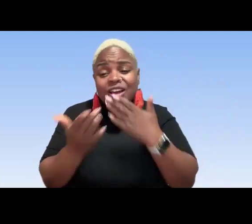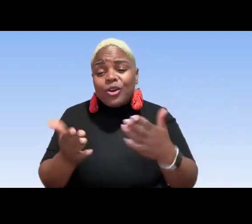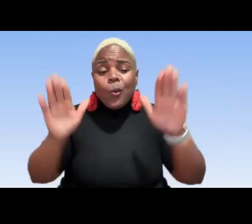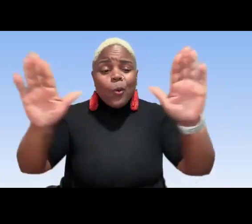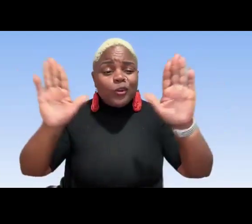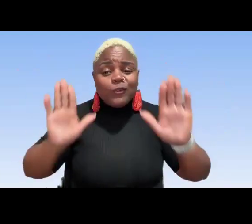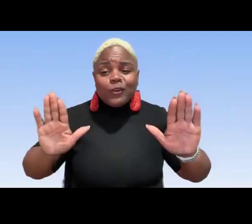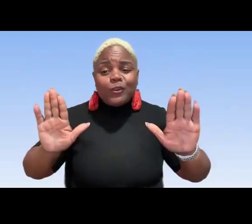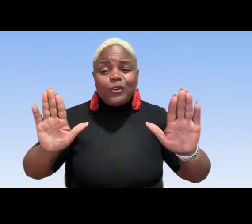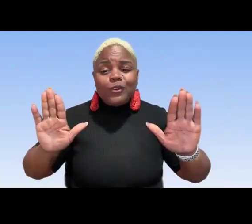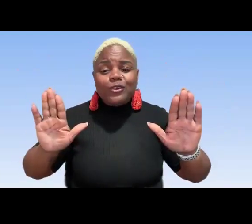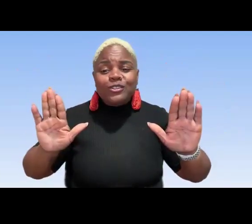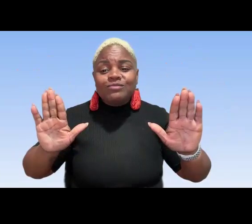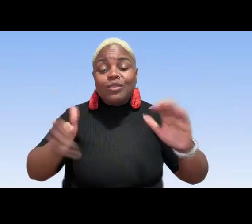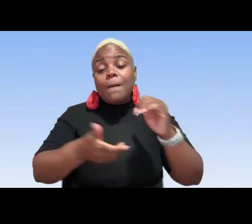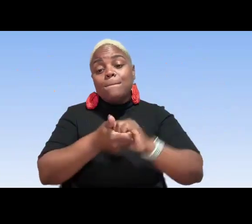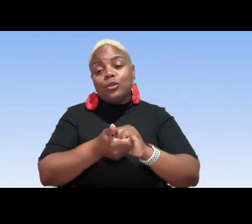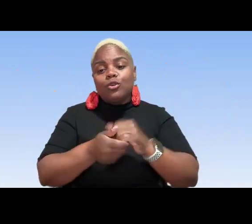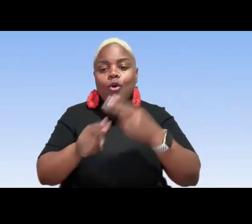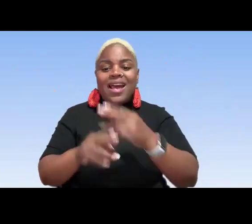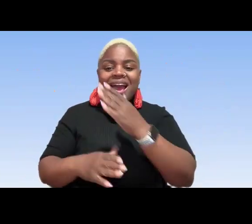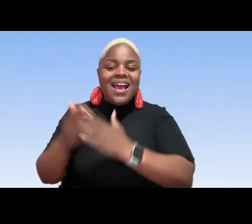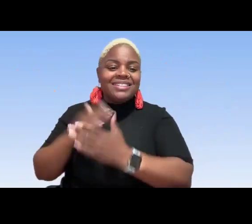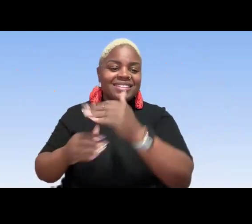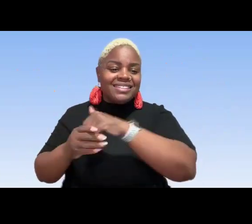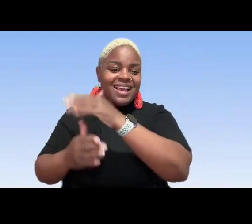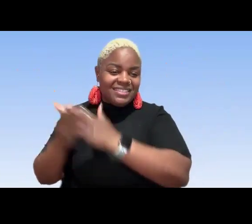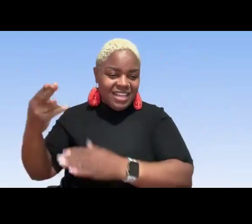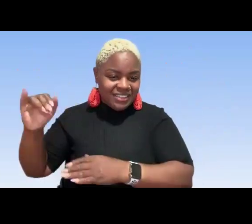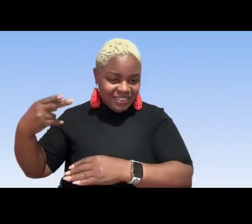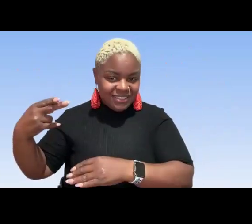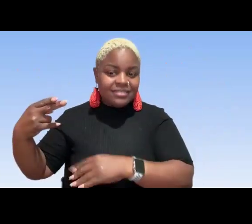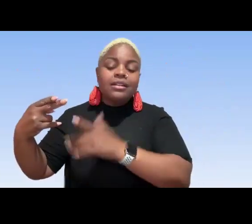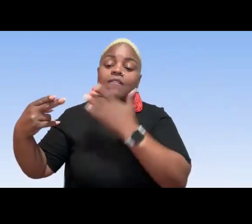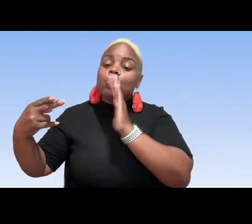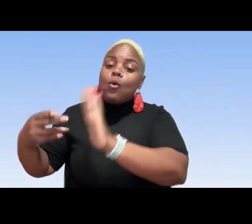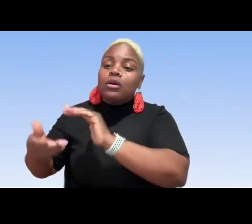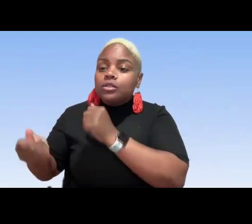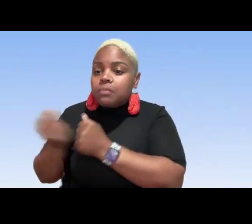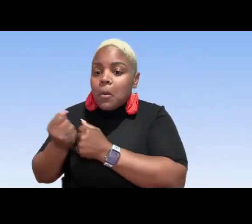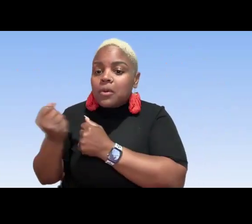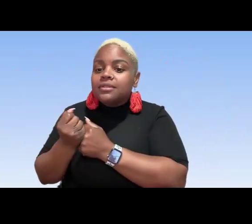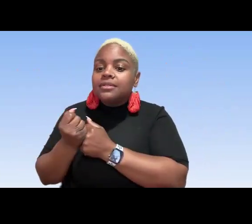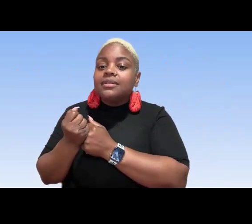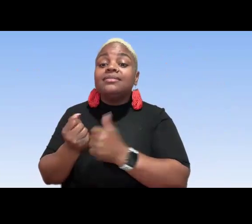Hand in Hand, and for, um, support from the City of San Francisco's